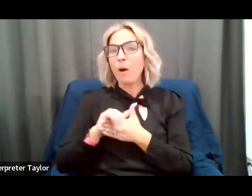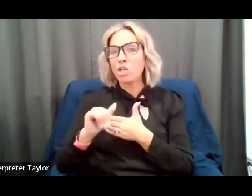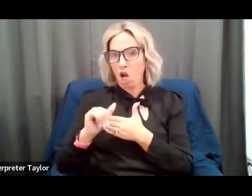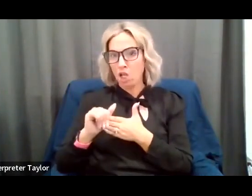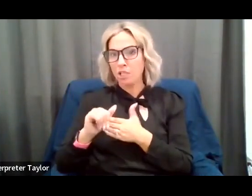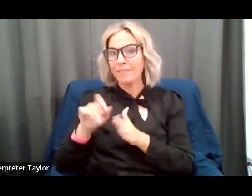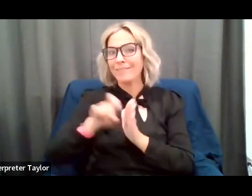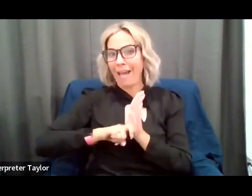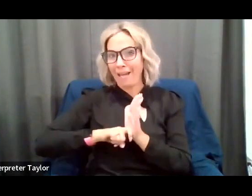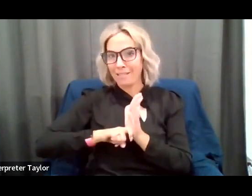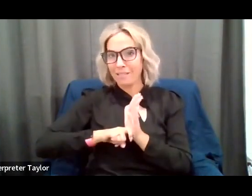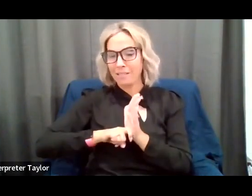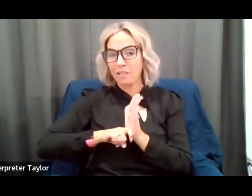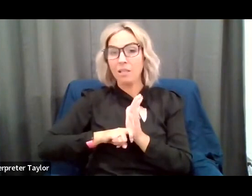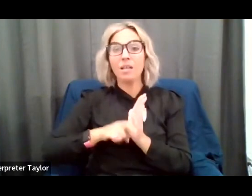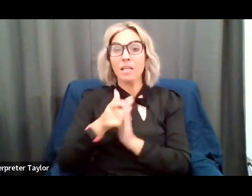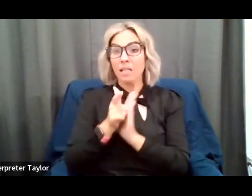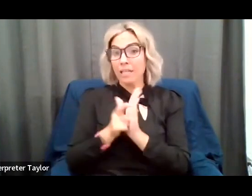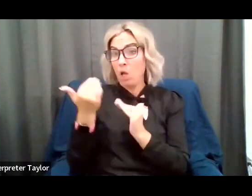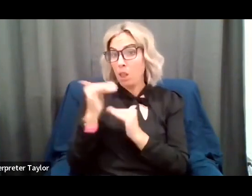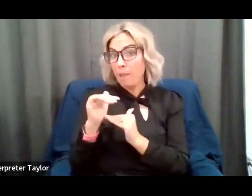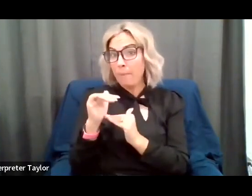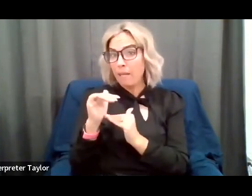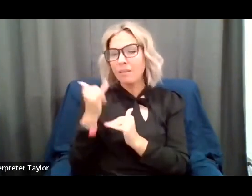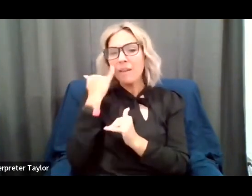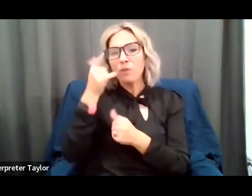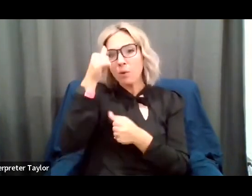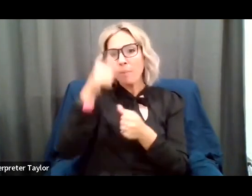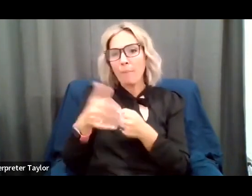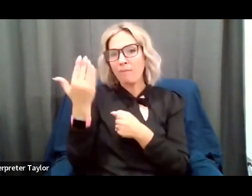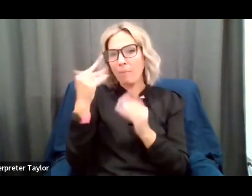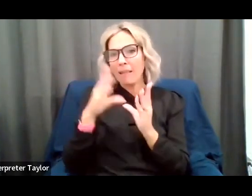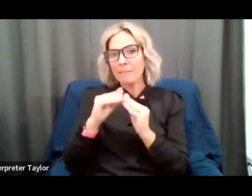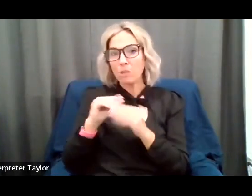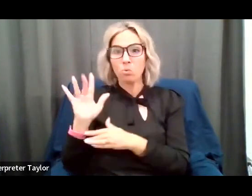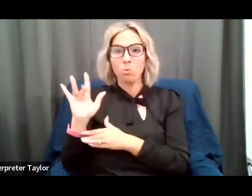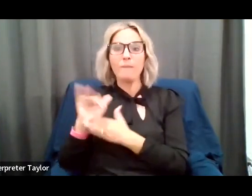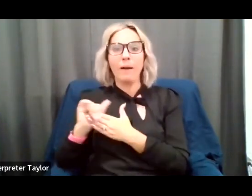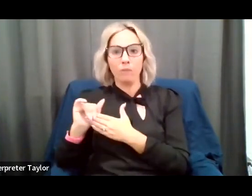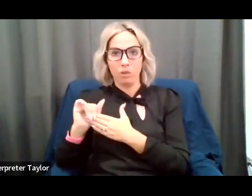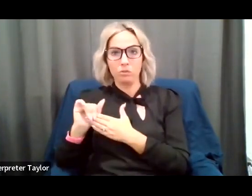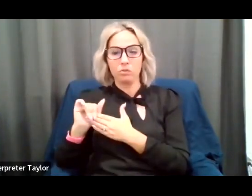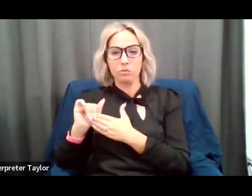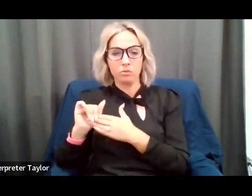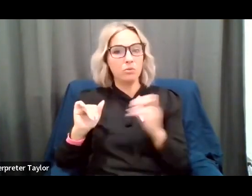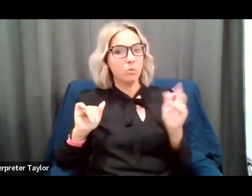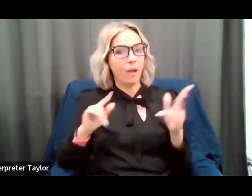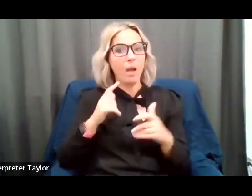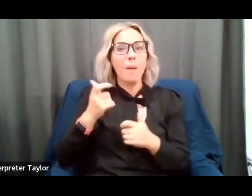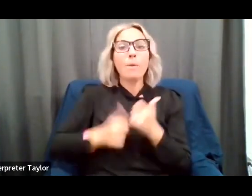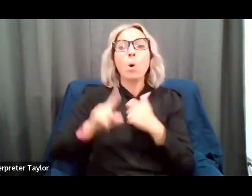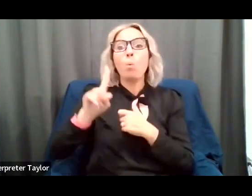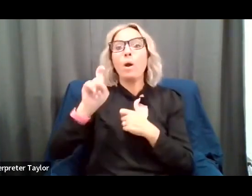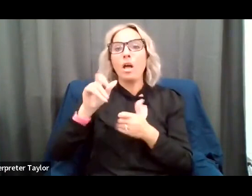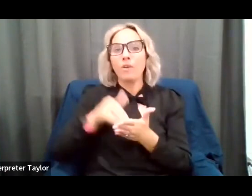The legal limit, as you recall from our last meeting, was $25 per 100,000 assessed valuation.